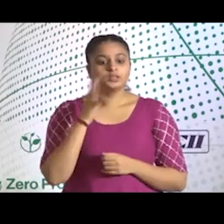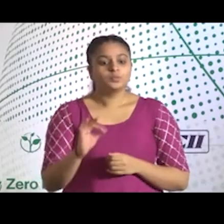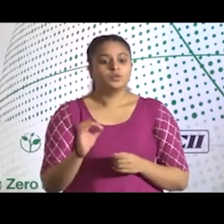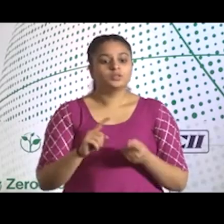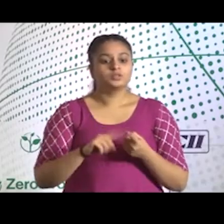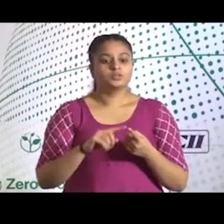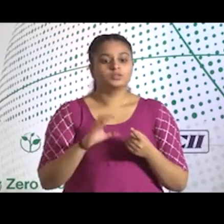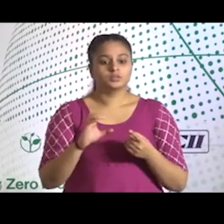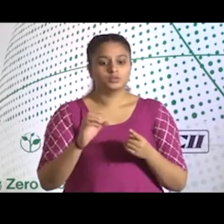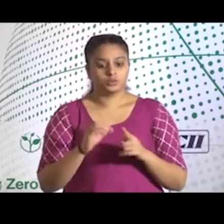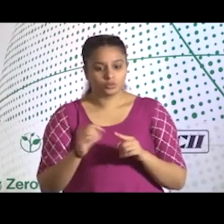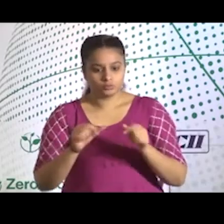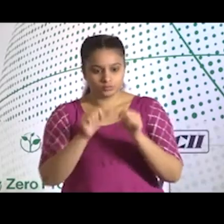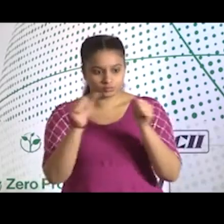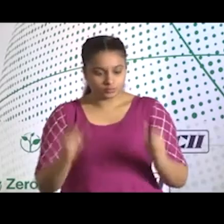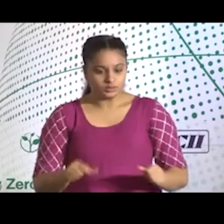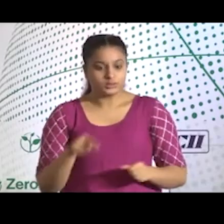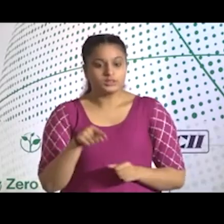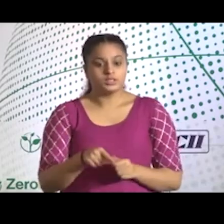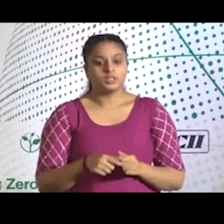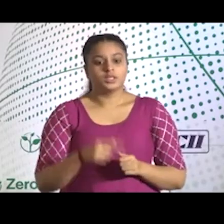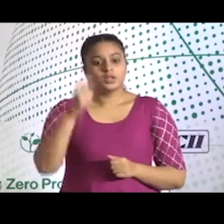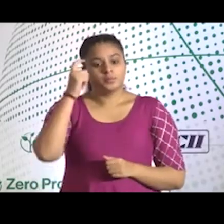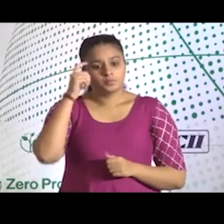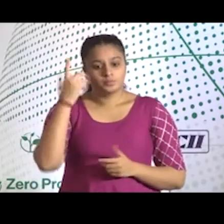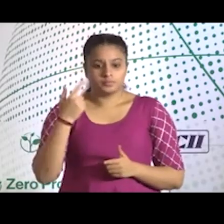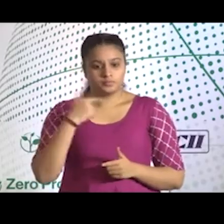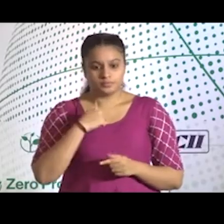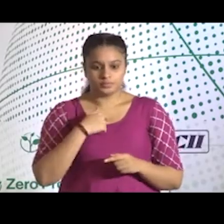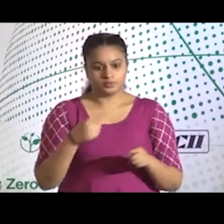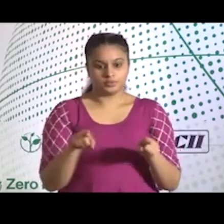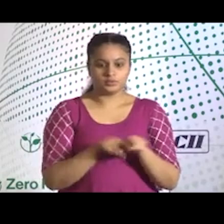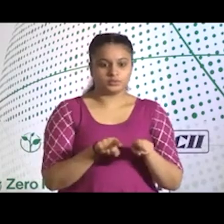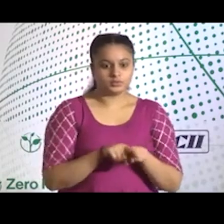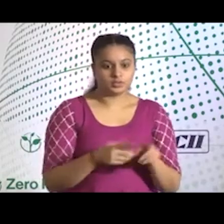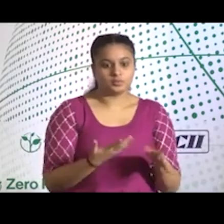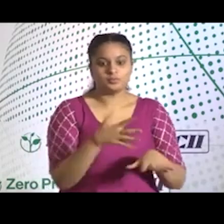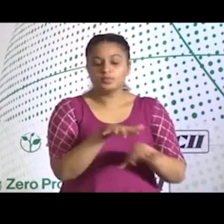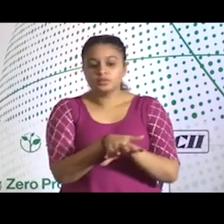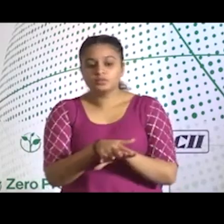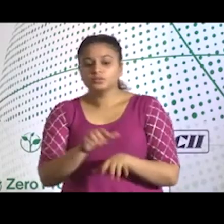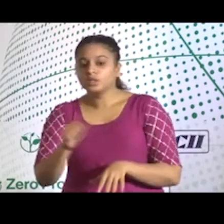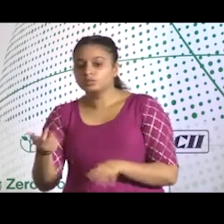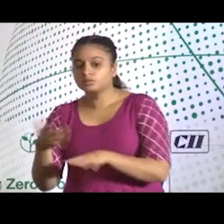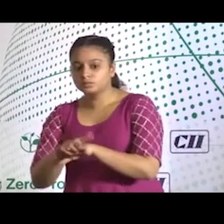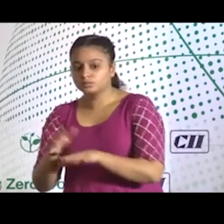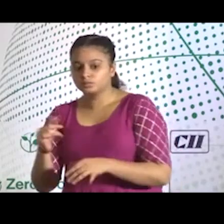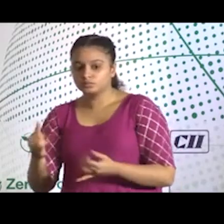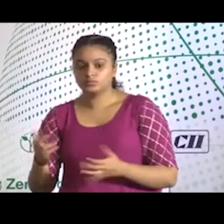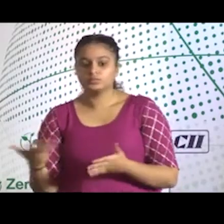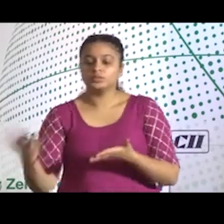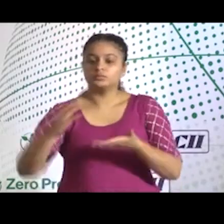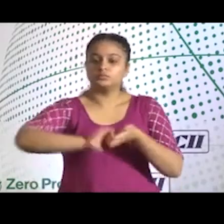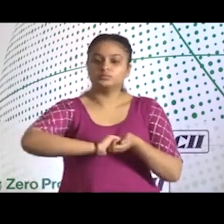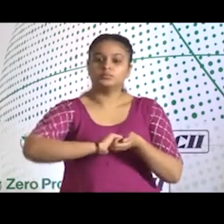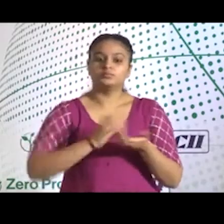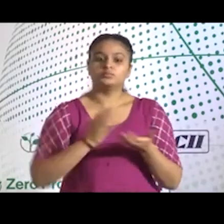We need to have the like minded organizations in and around us collaborate because the would we are now